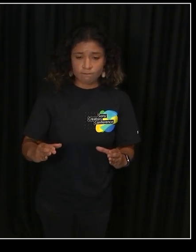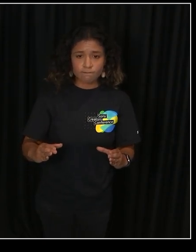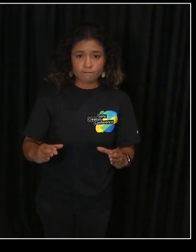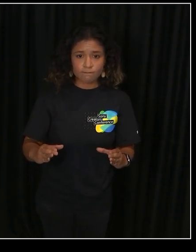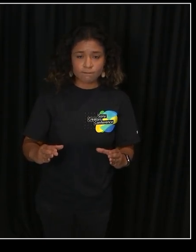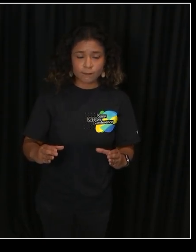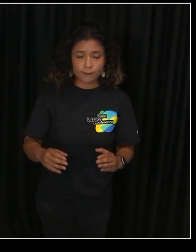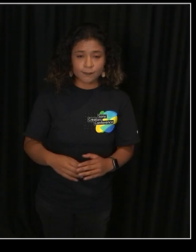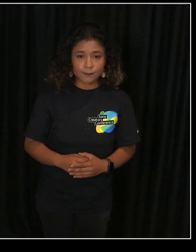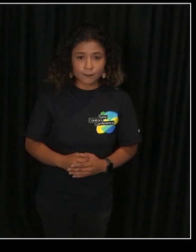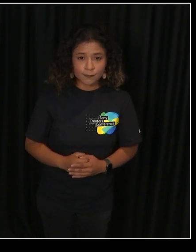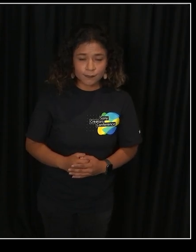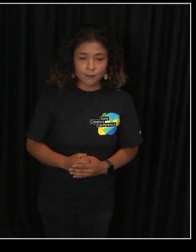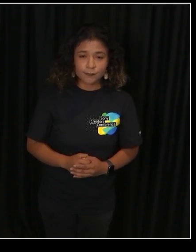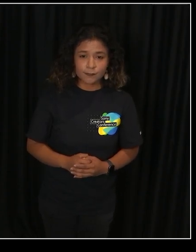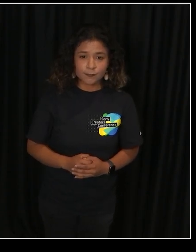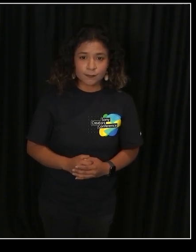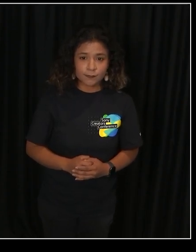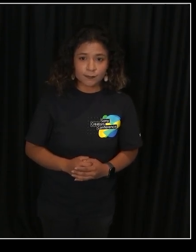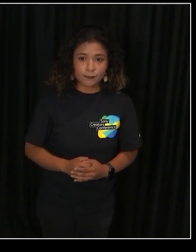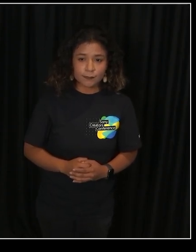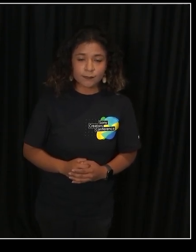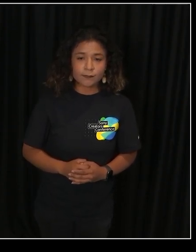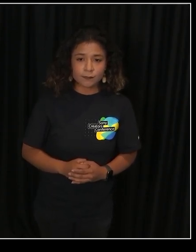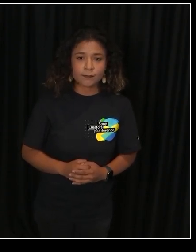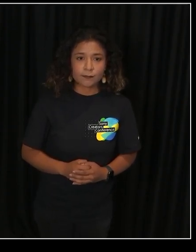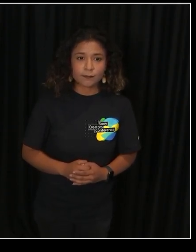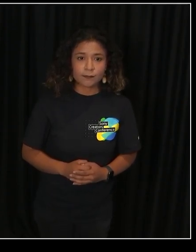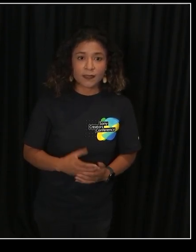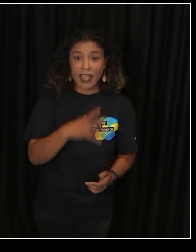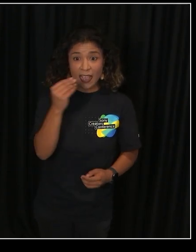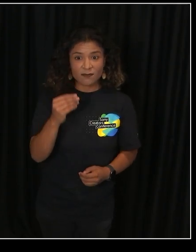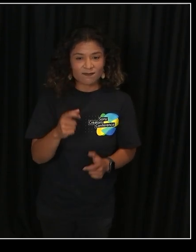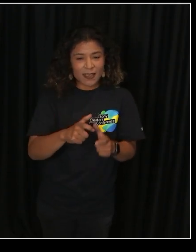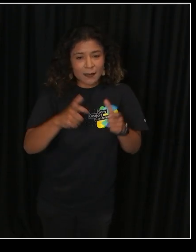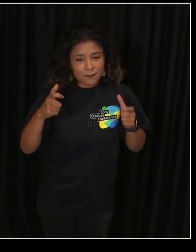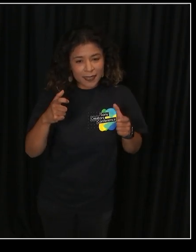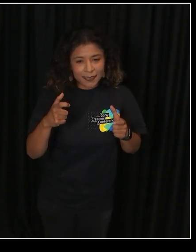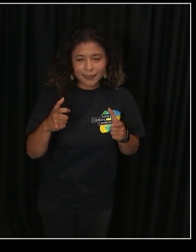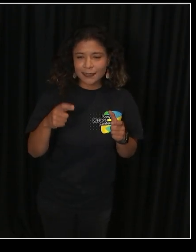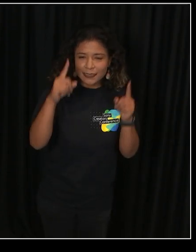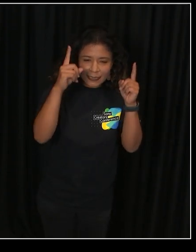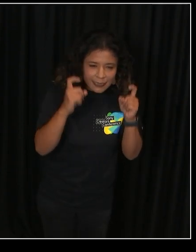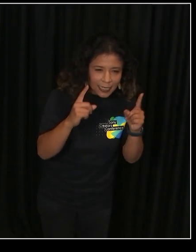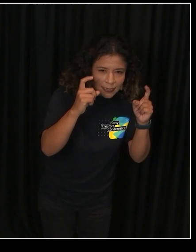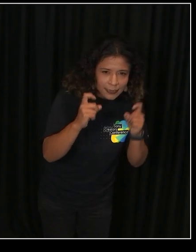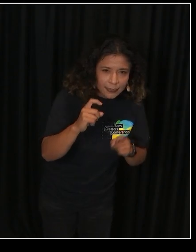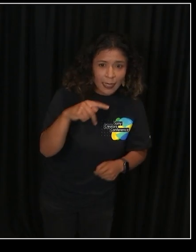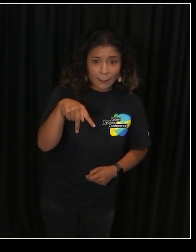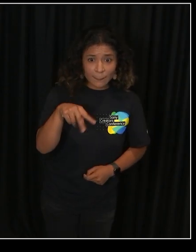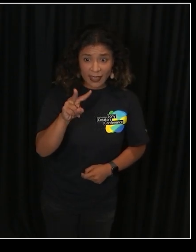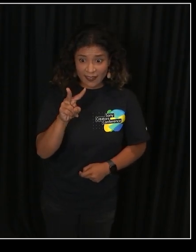Oh, sorry, the anathalon was this large battery of tests and then the PvP is when we race them against each other,